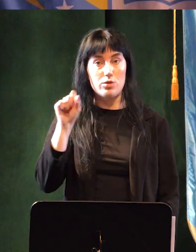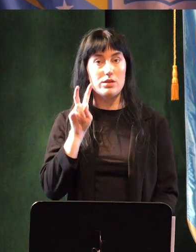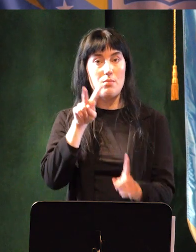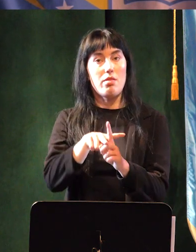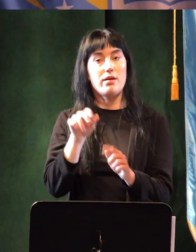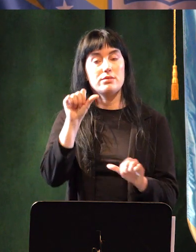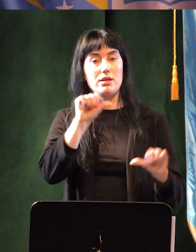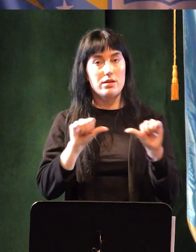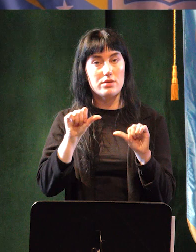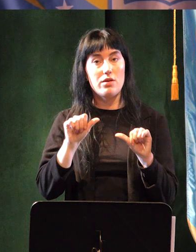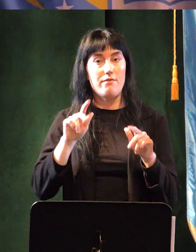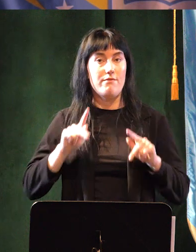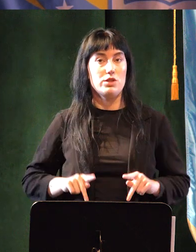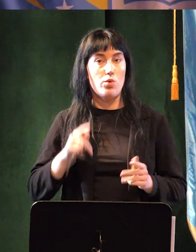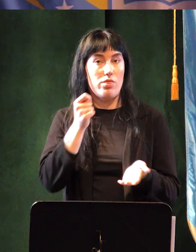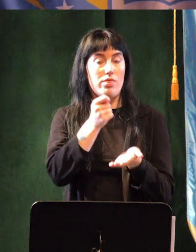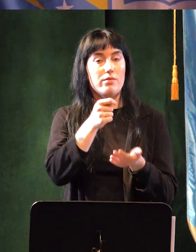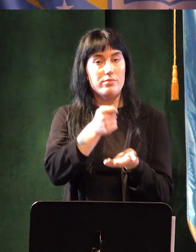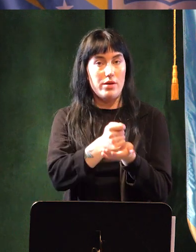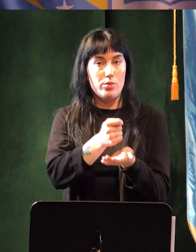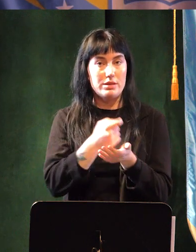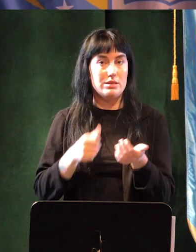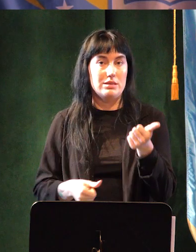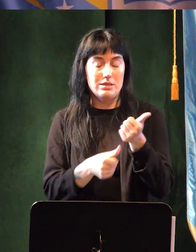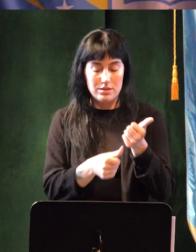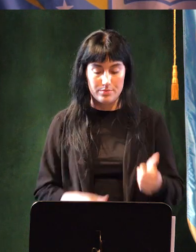science physical therapist assistant